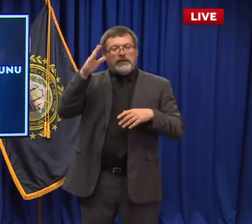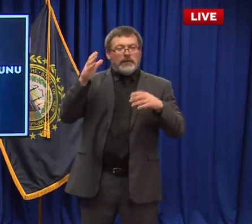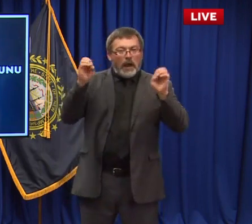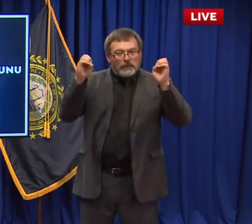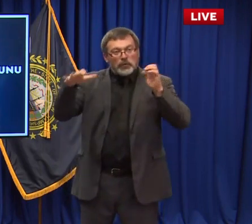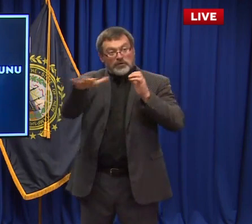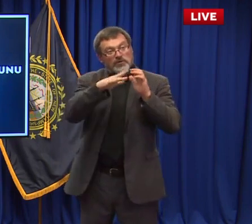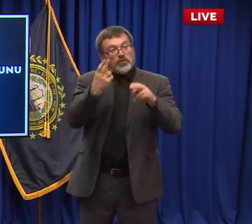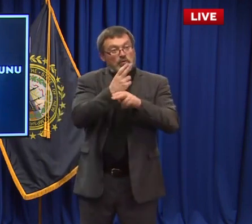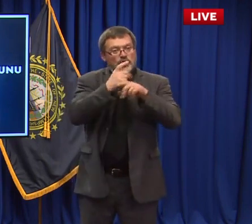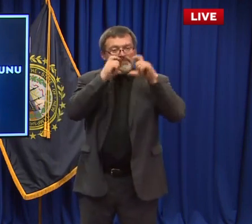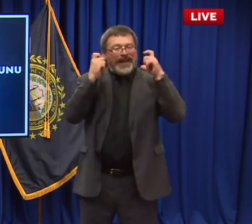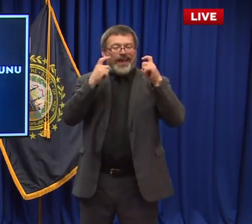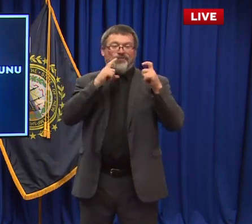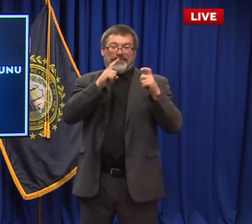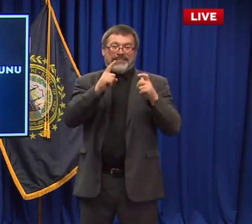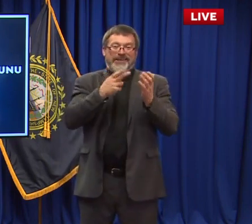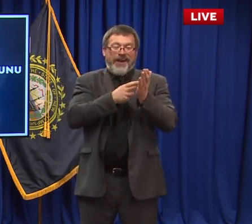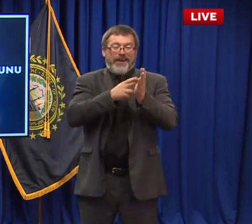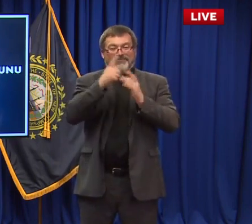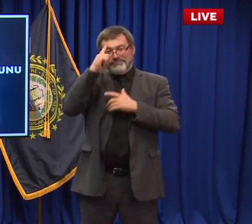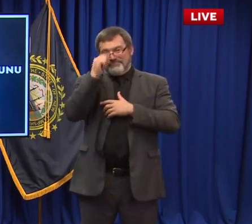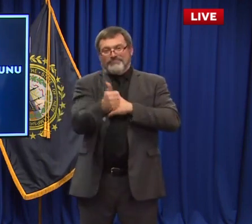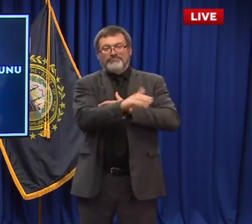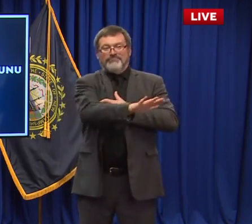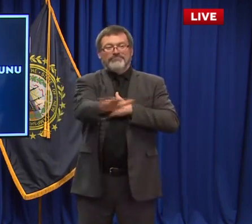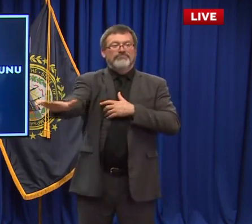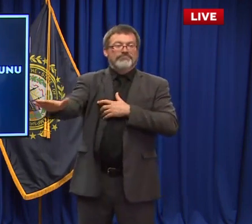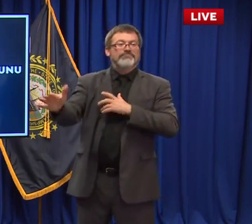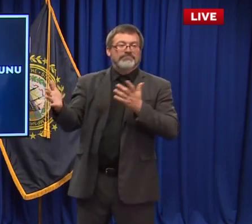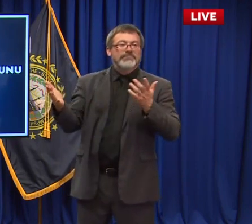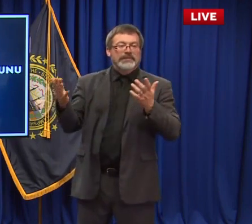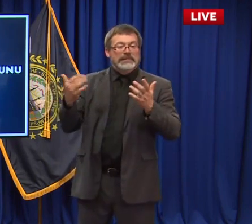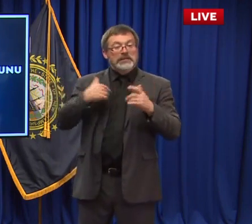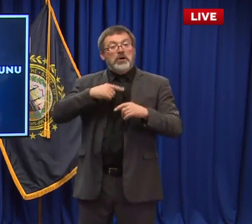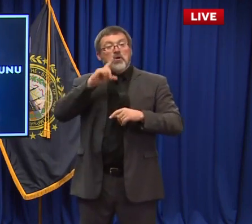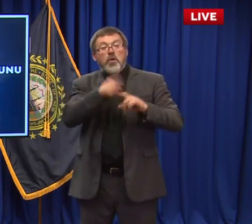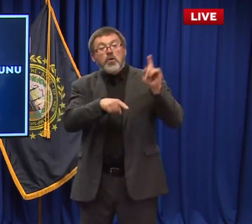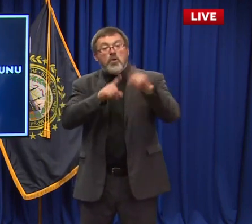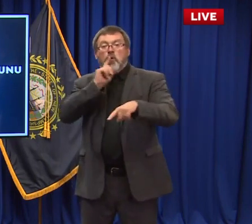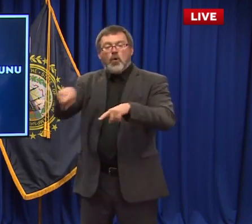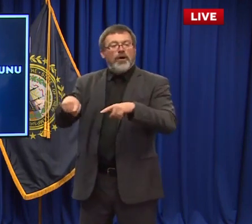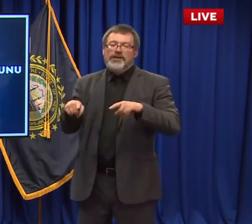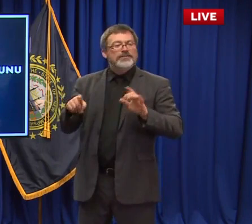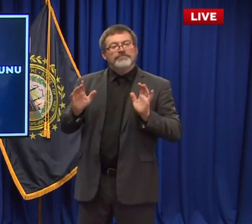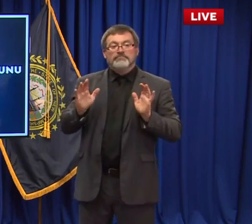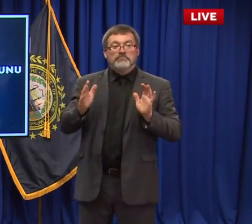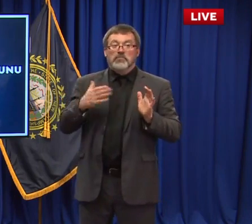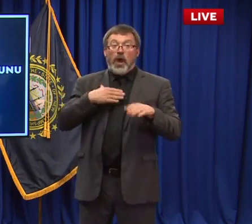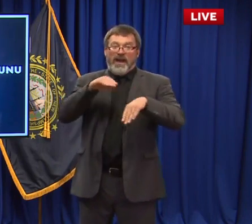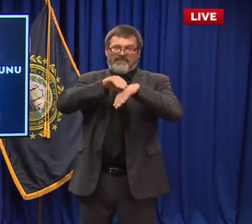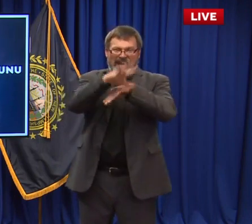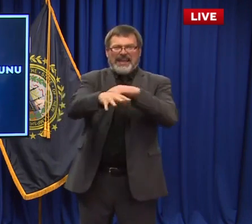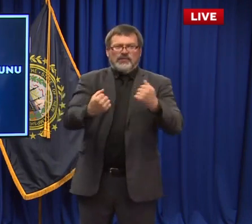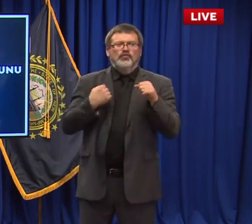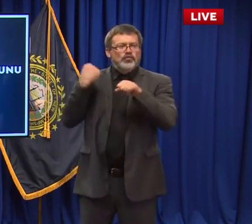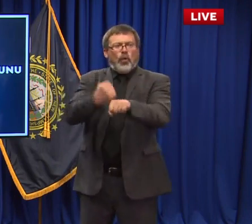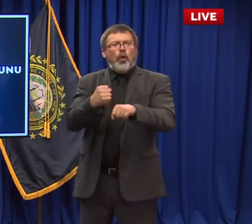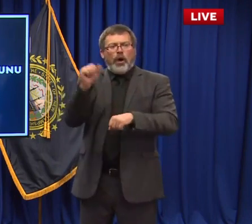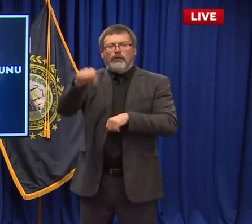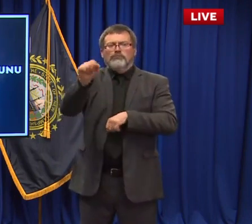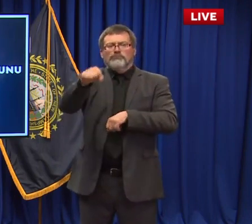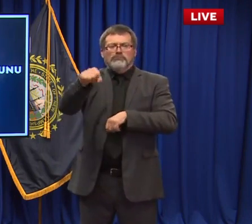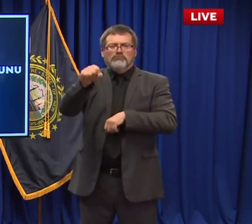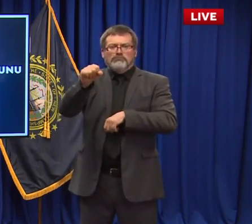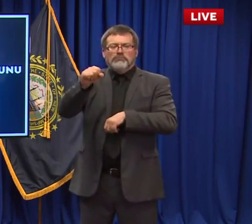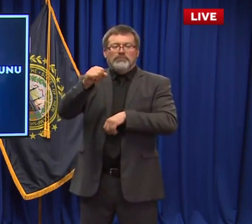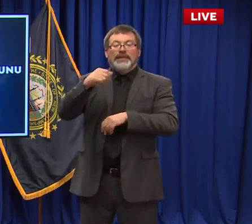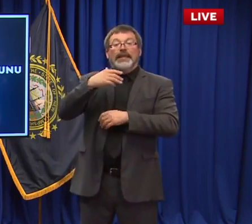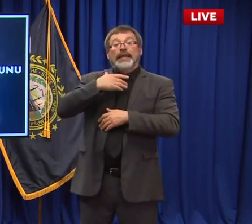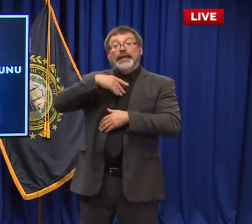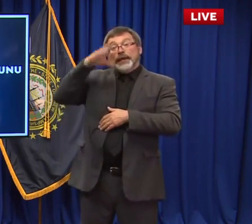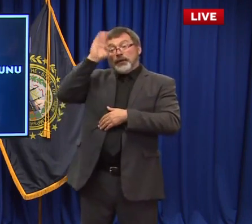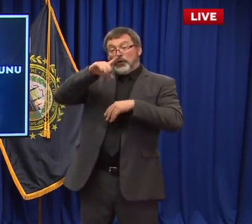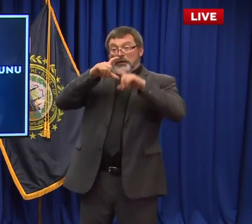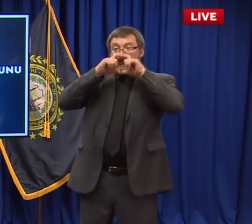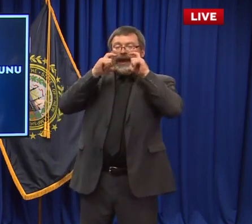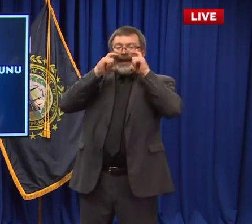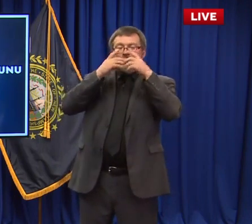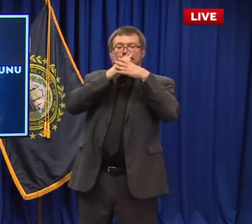IN TERMS OF A POLICE OFFICER OR FIREFIGHTER WEARING A MASK IN A SITUATION, THEY REALLY HAVE TO MAKE THE BEST CHOICE FOR THEMSELVES KNOWING THERE IS COMMUNICATION ISSUES, WHATEVER